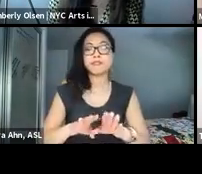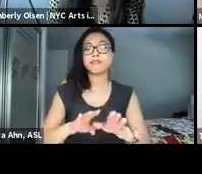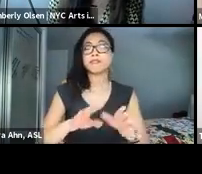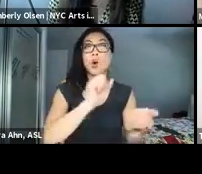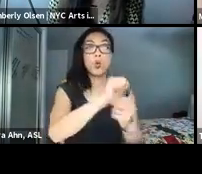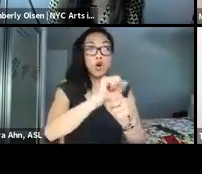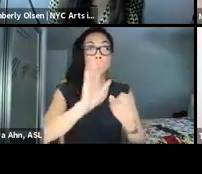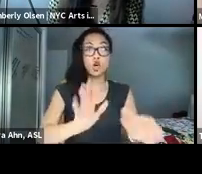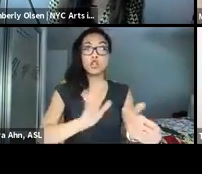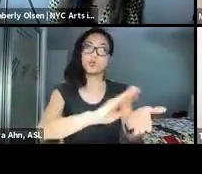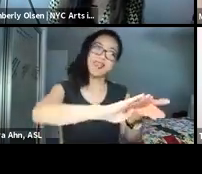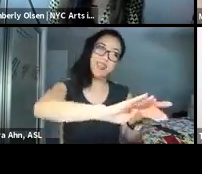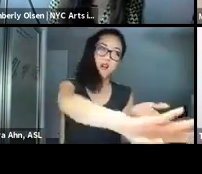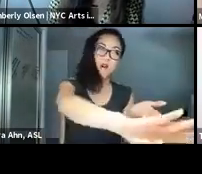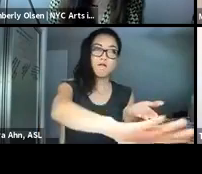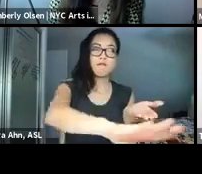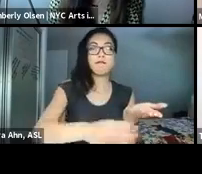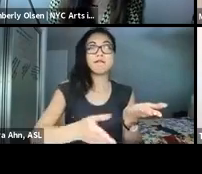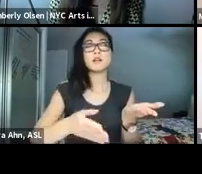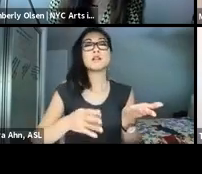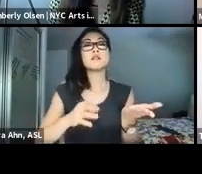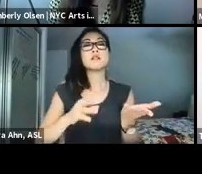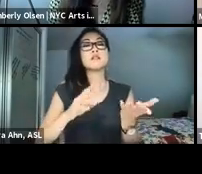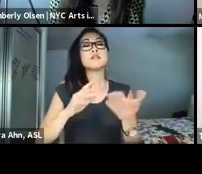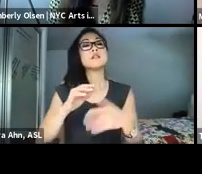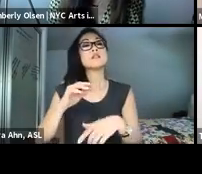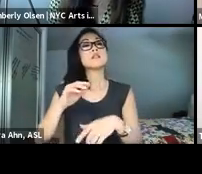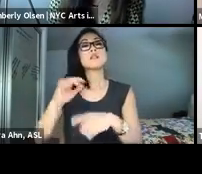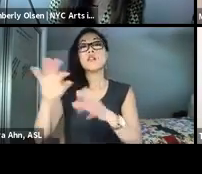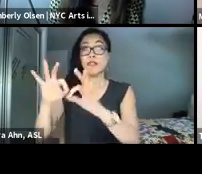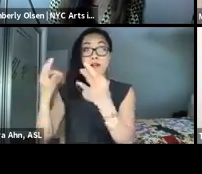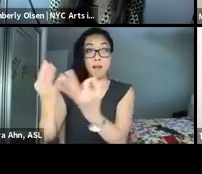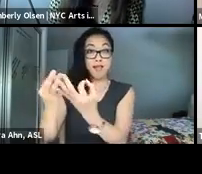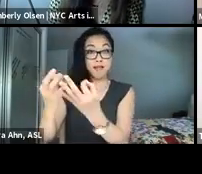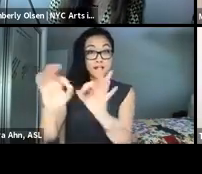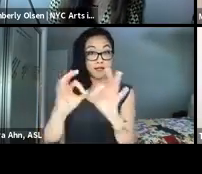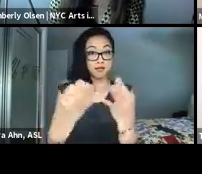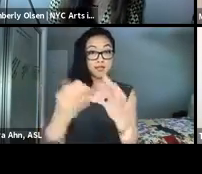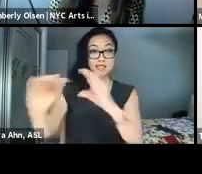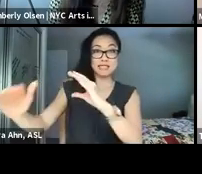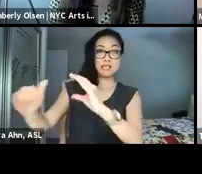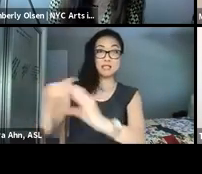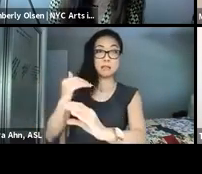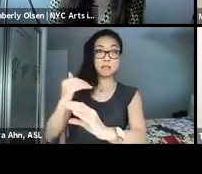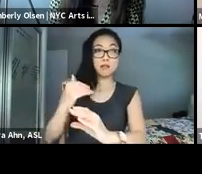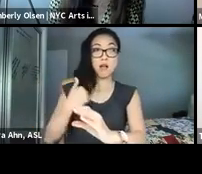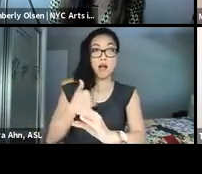Michelle Manzanales: I just want to add something really quick before we leave